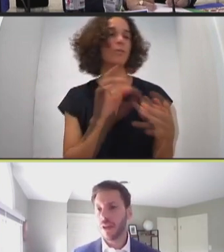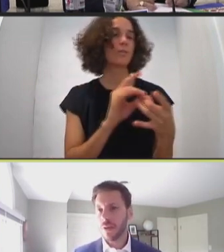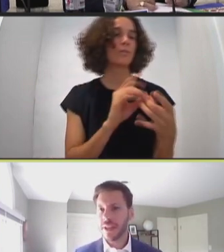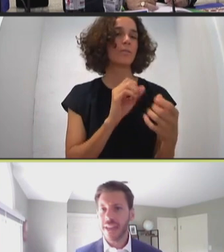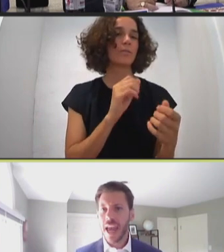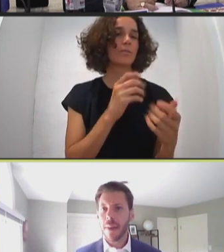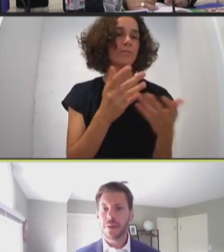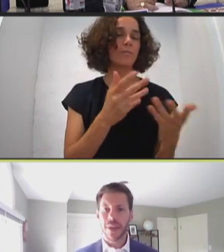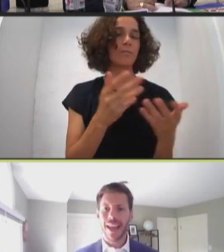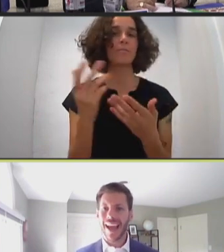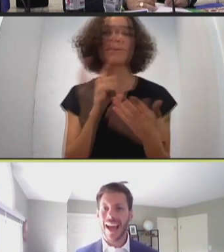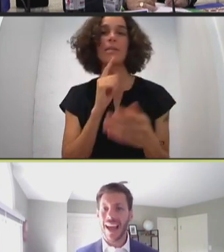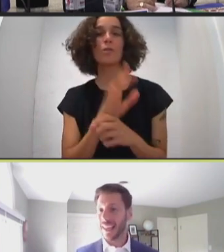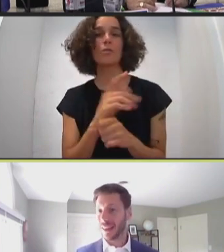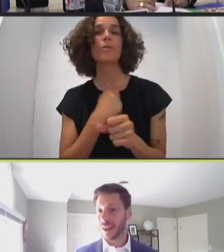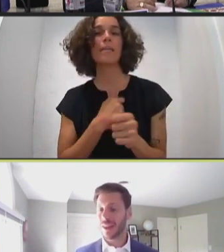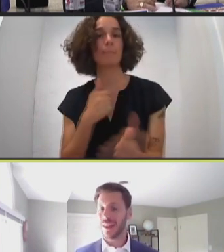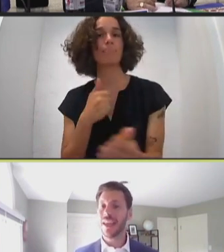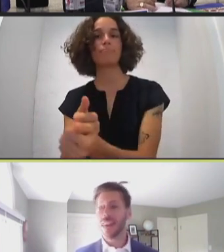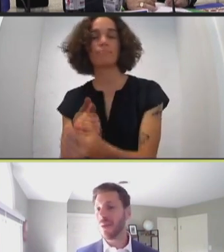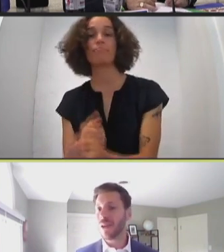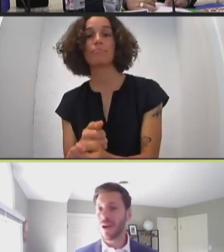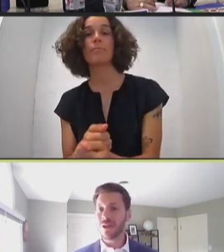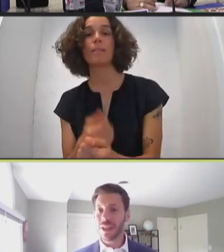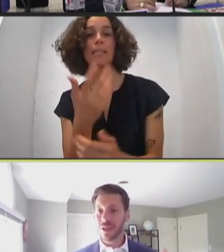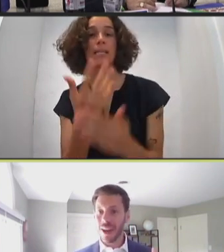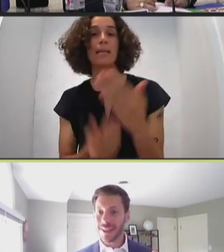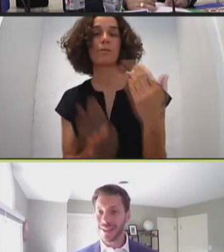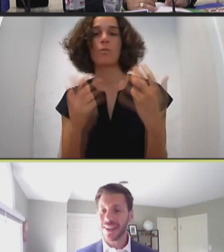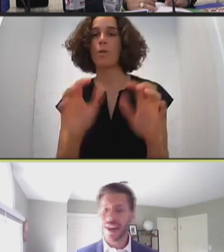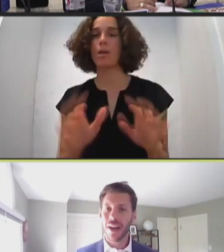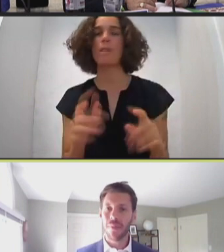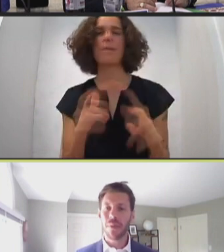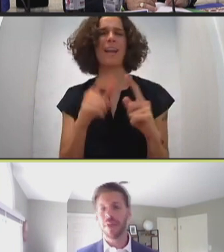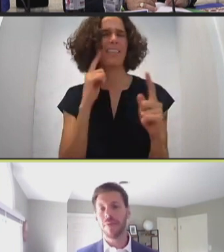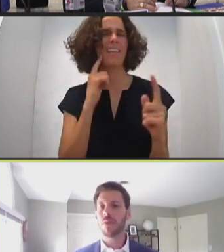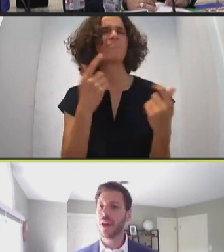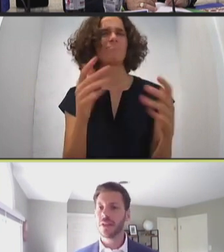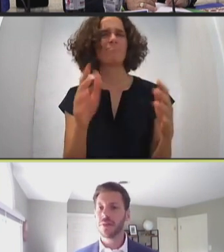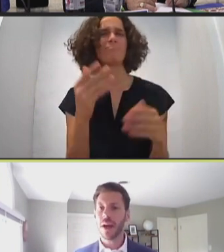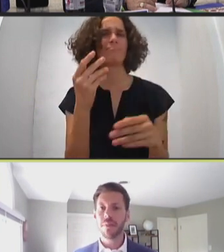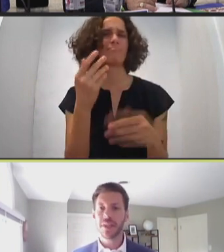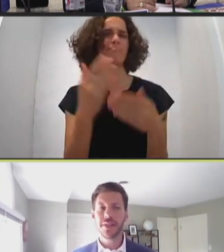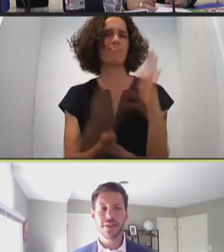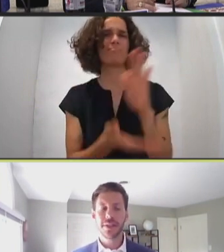close these gaps. But I think they were largely addressed. But if we're running into problems this